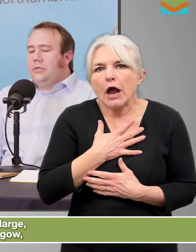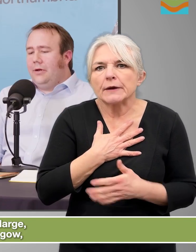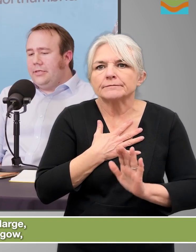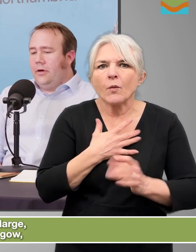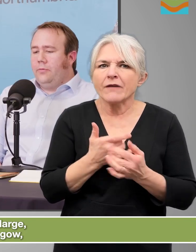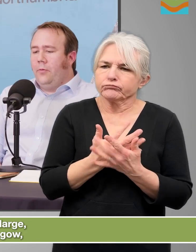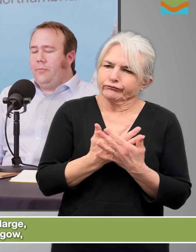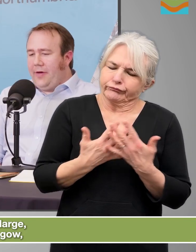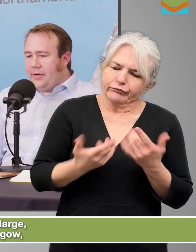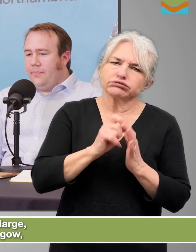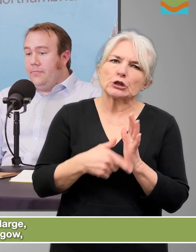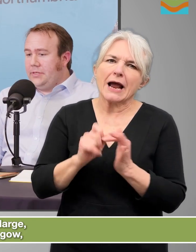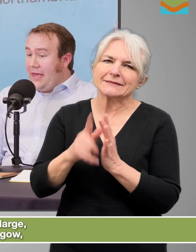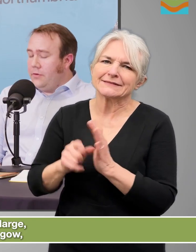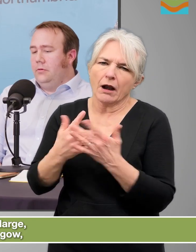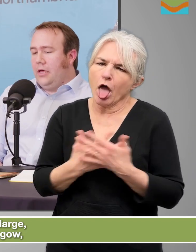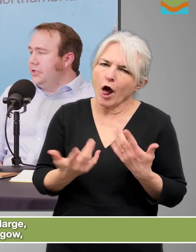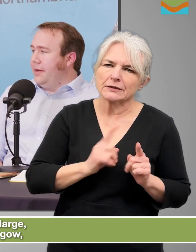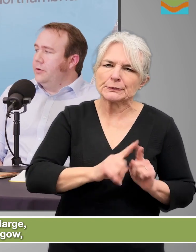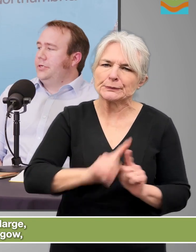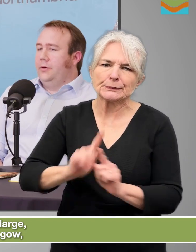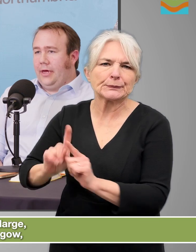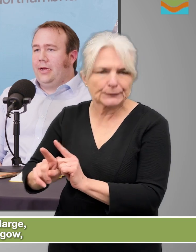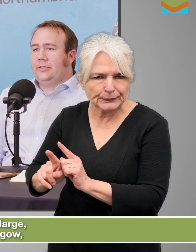So Glasgow, we had several large, big projects working in Glasgow,